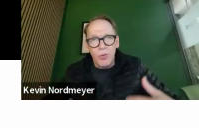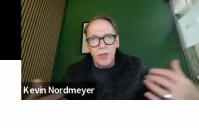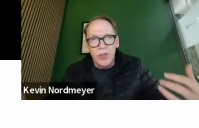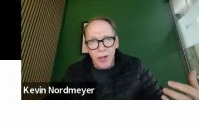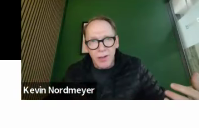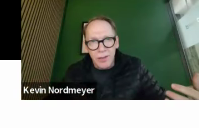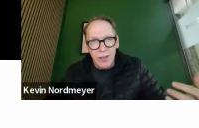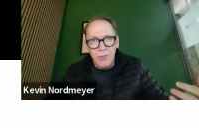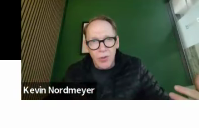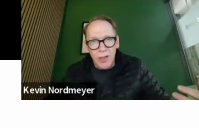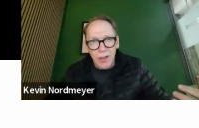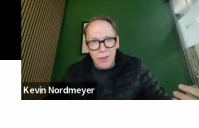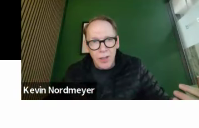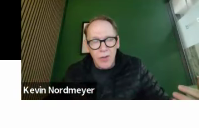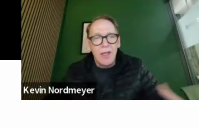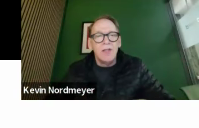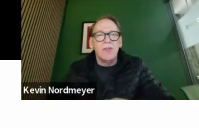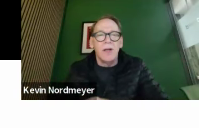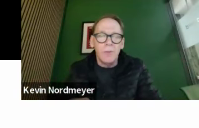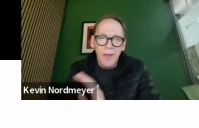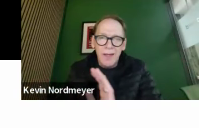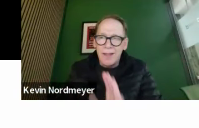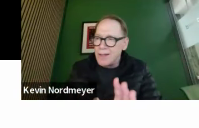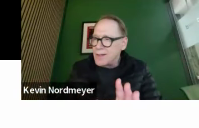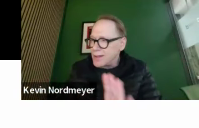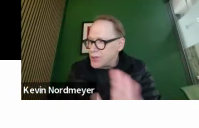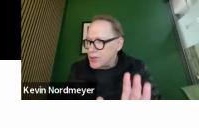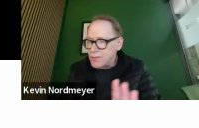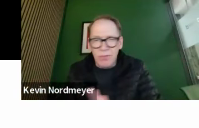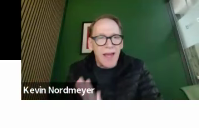for the wheelchair community, you know, so it's just,